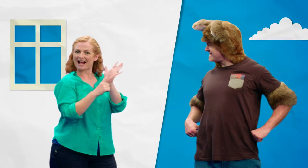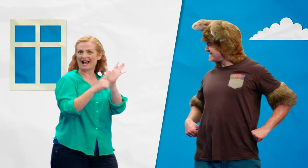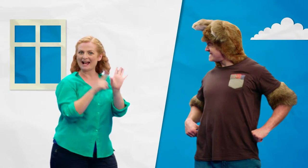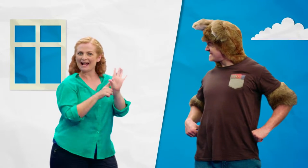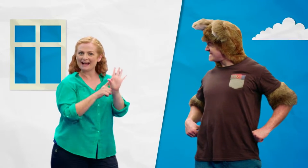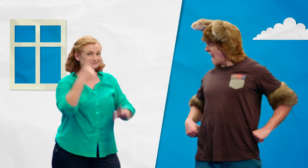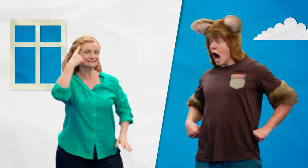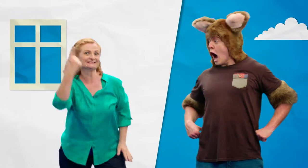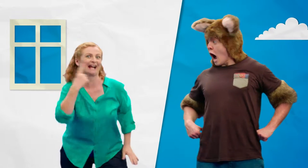I'm Sally!